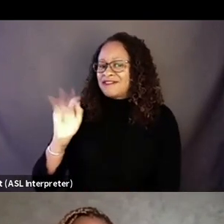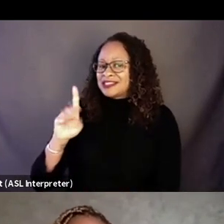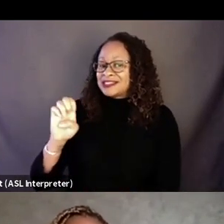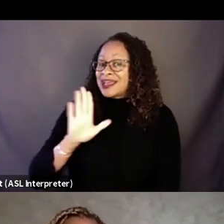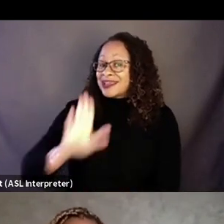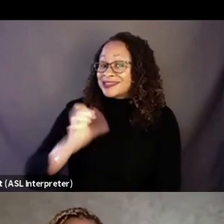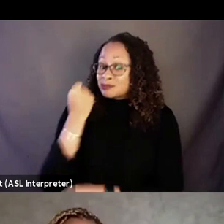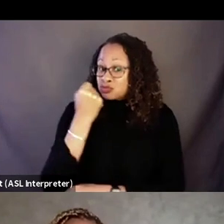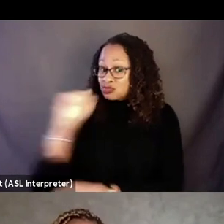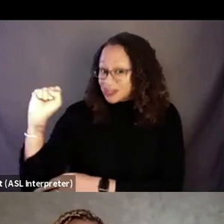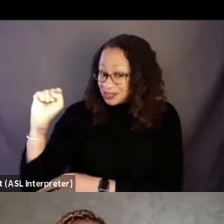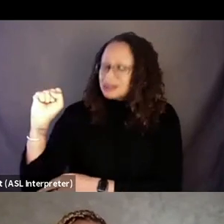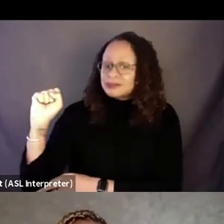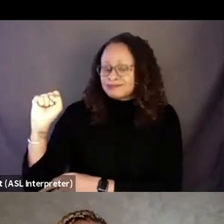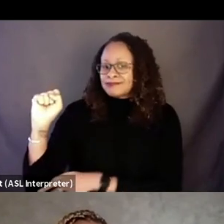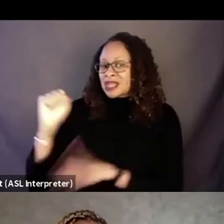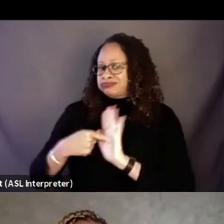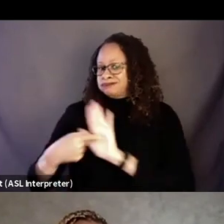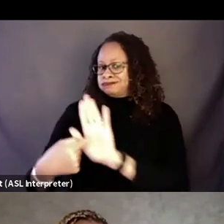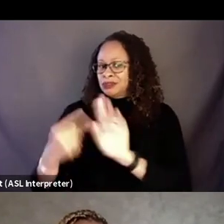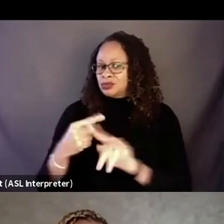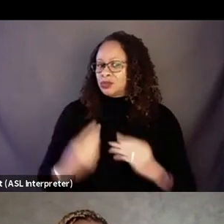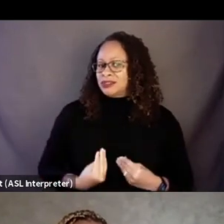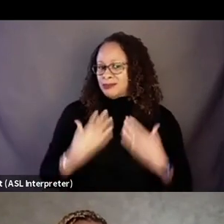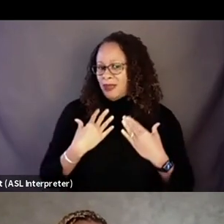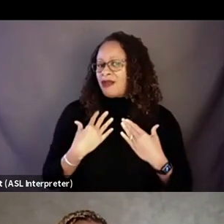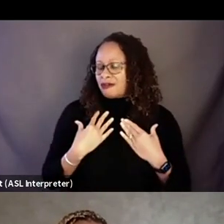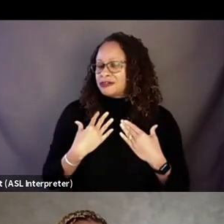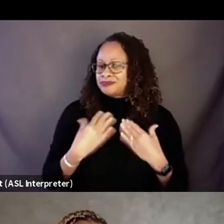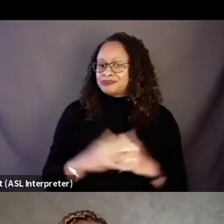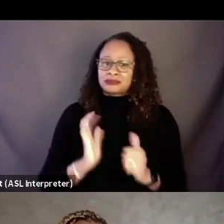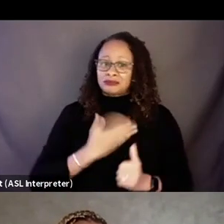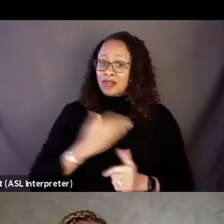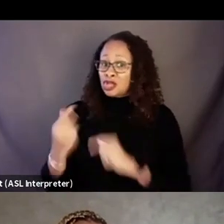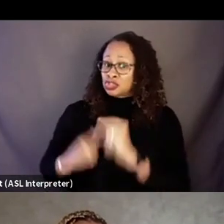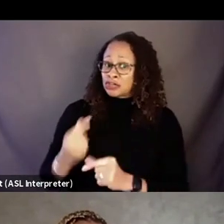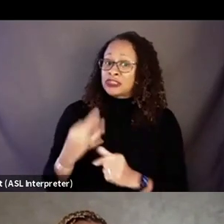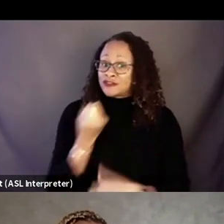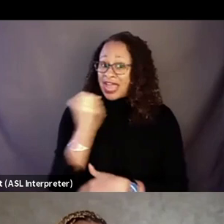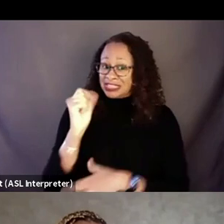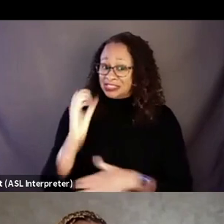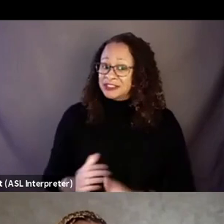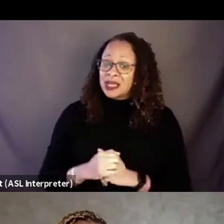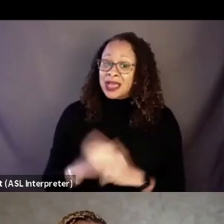and put it out there to inspire our generation of activists and kind of like, if you wanna speak out